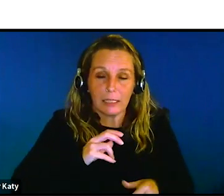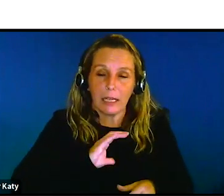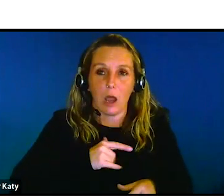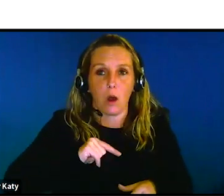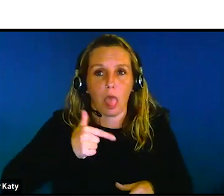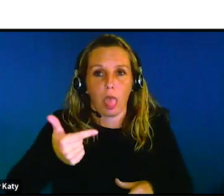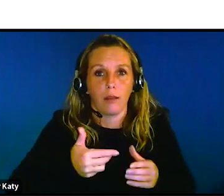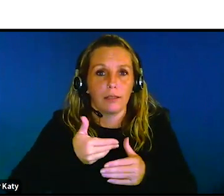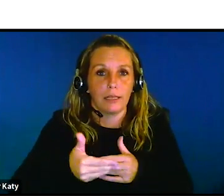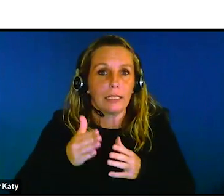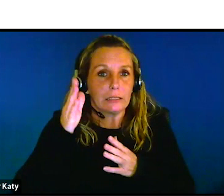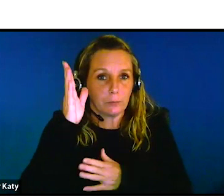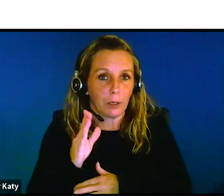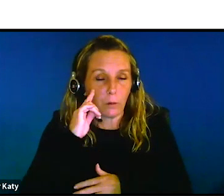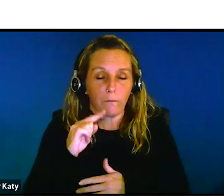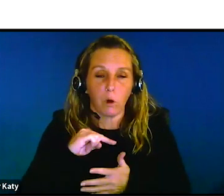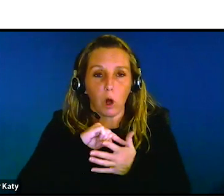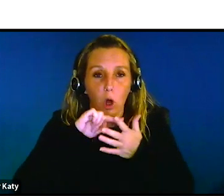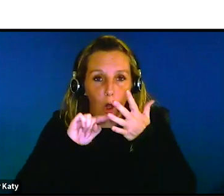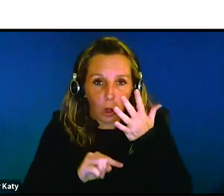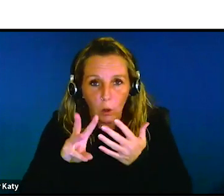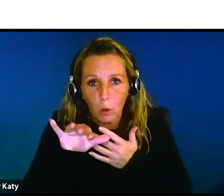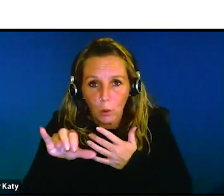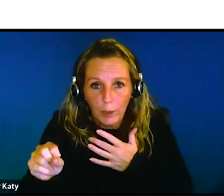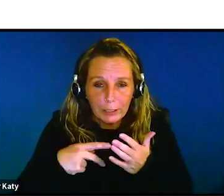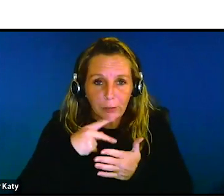For all of the ways in which the programs that are out there now